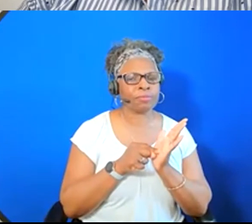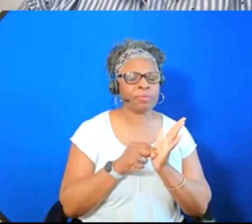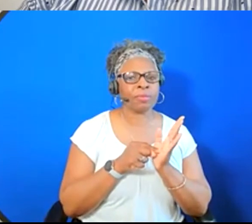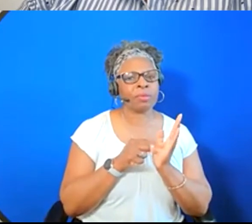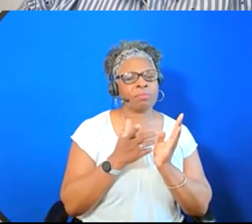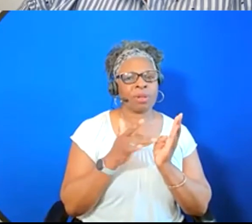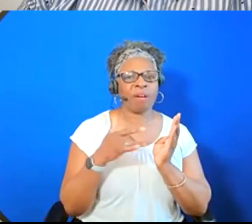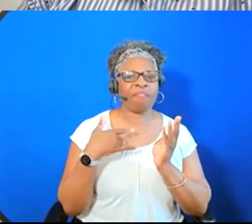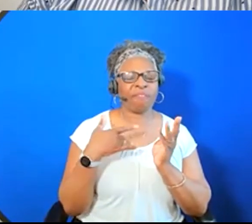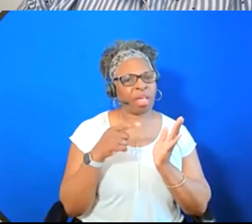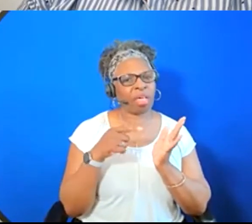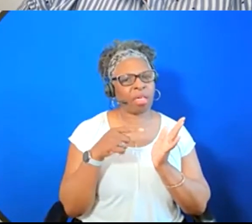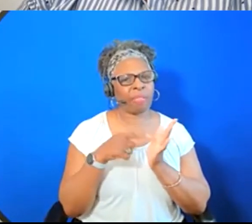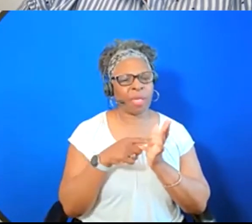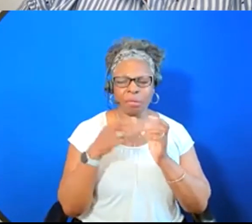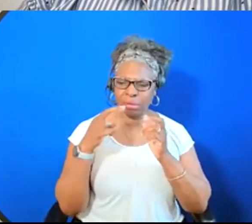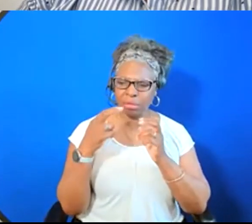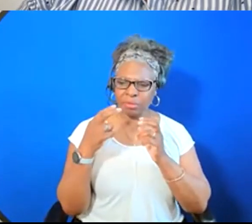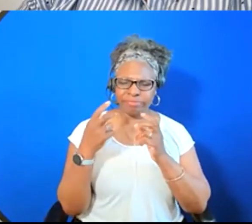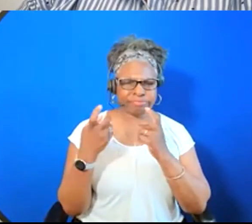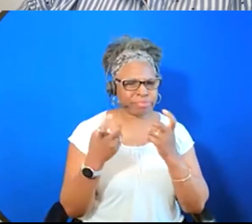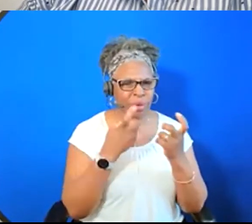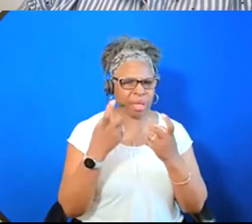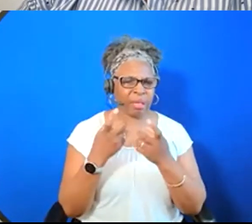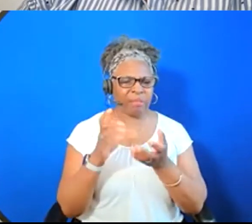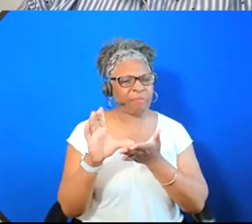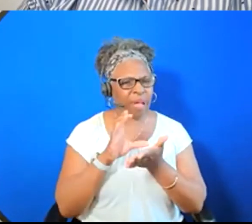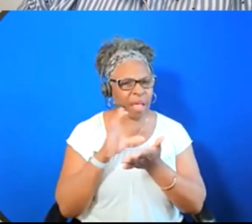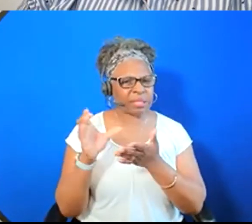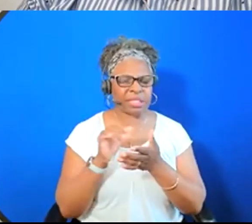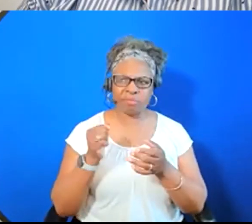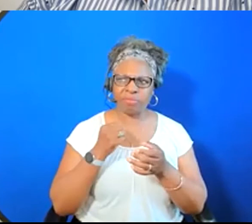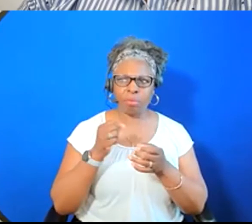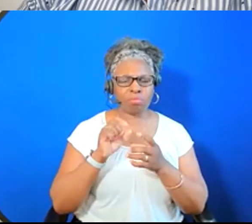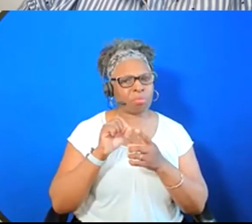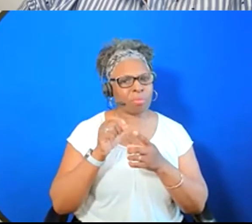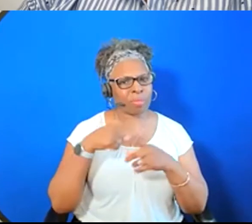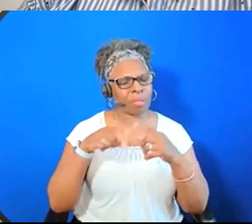model of seeking funding for this kind of work, automatically kind of excluded a very large,